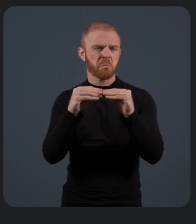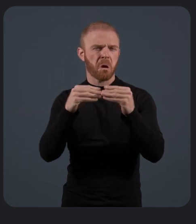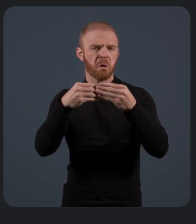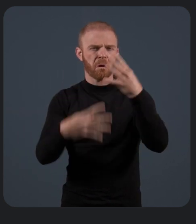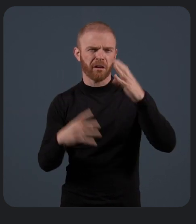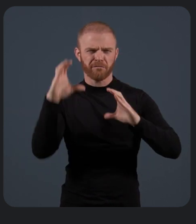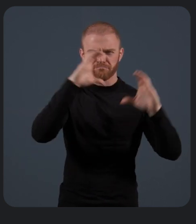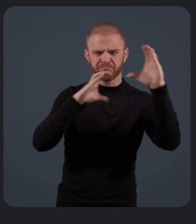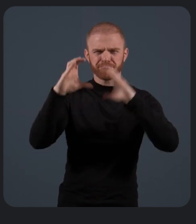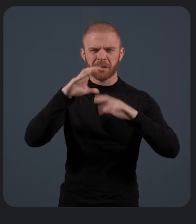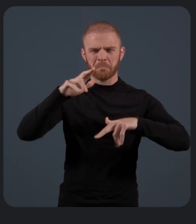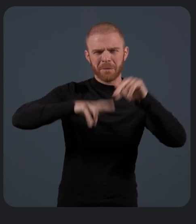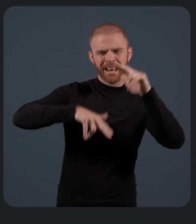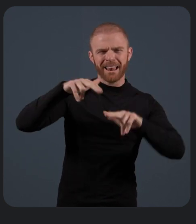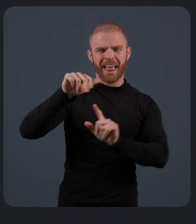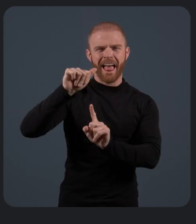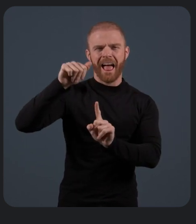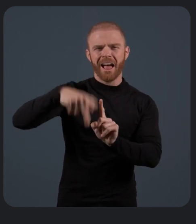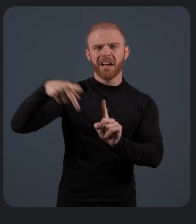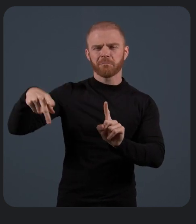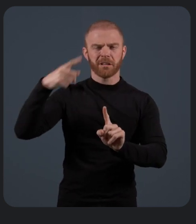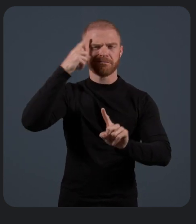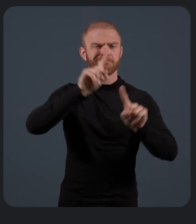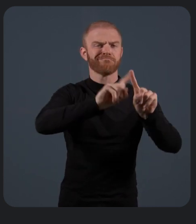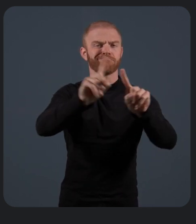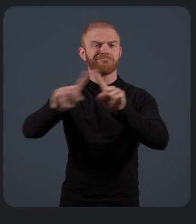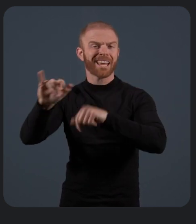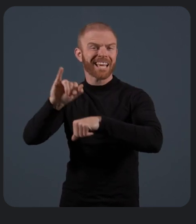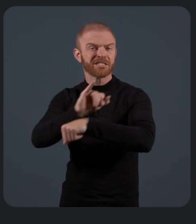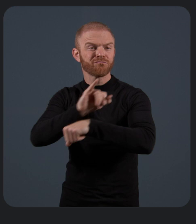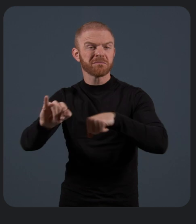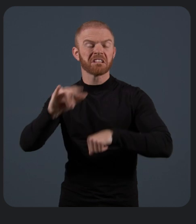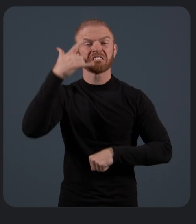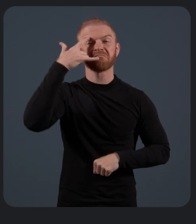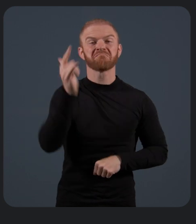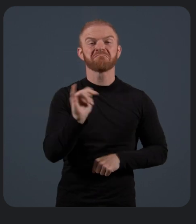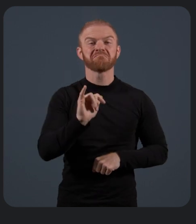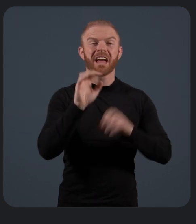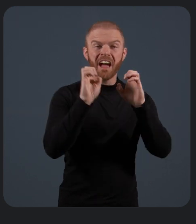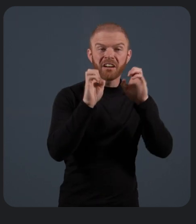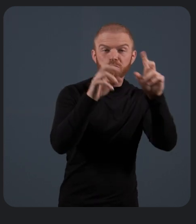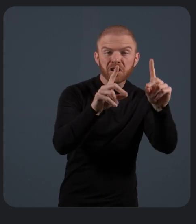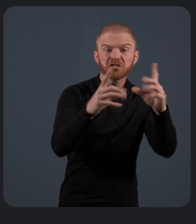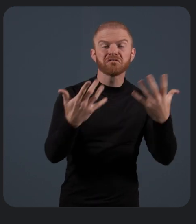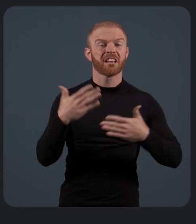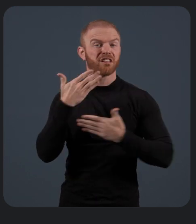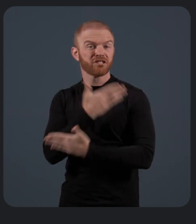and more to explore and build applications for different industries, including education,